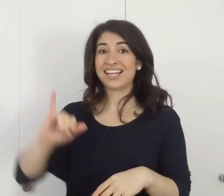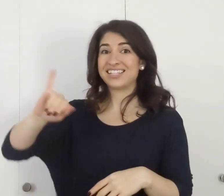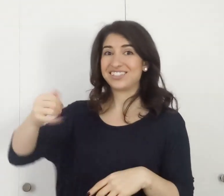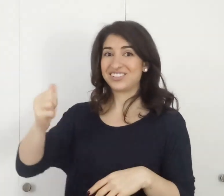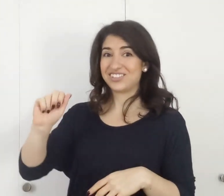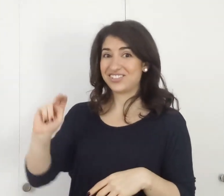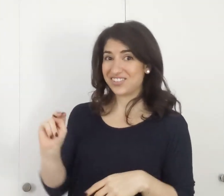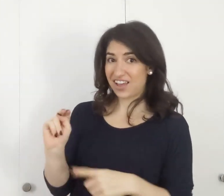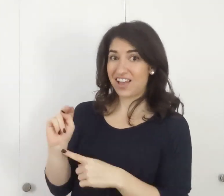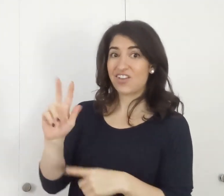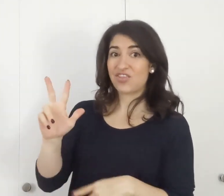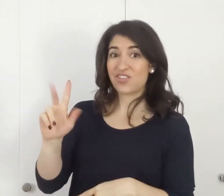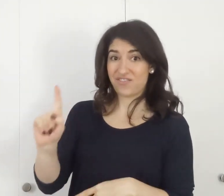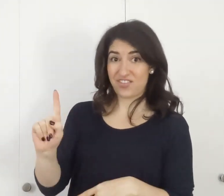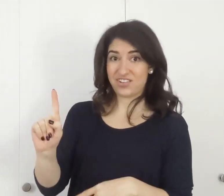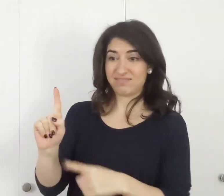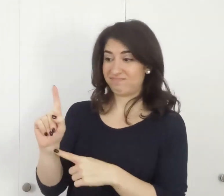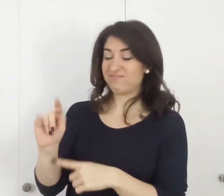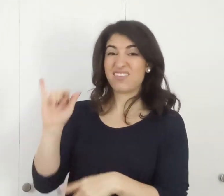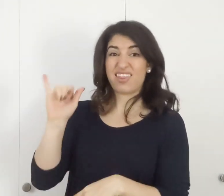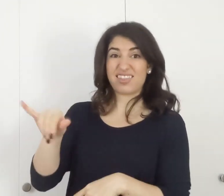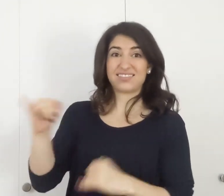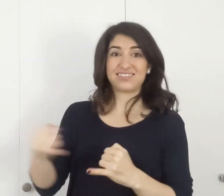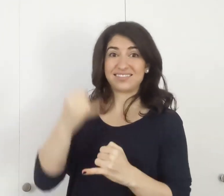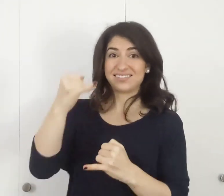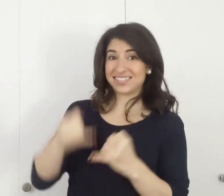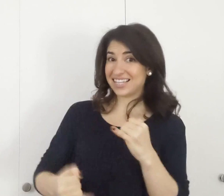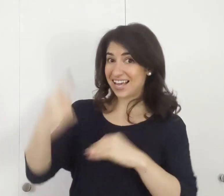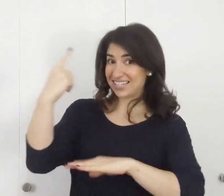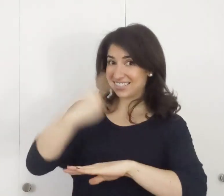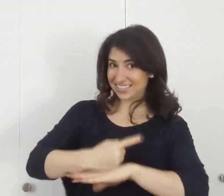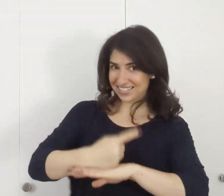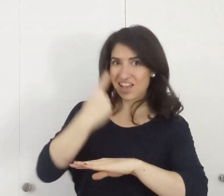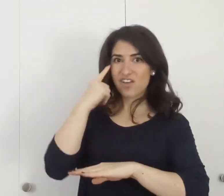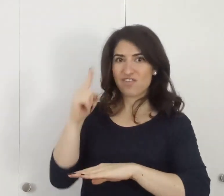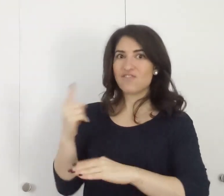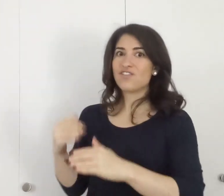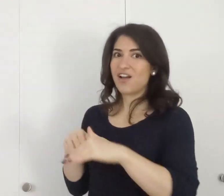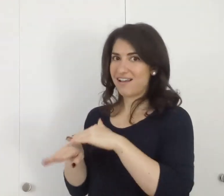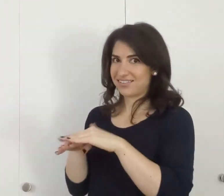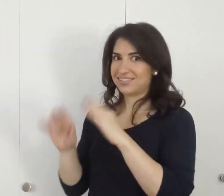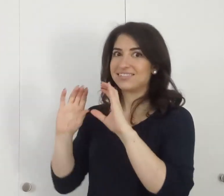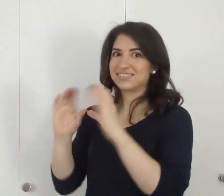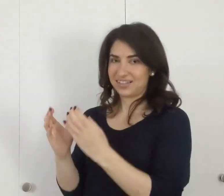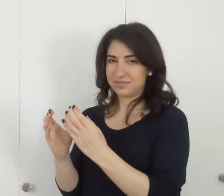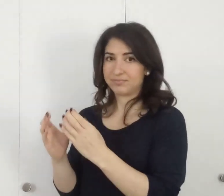January 31st -- that is the last day for entering the class.